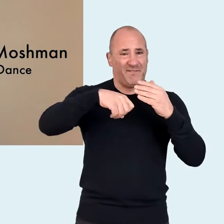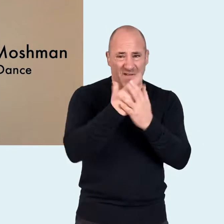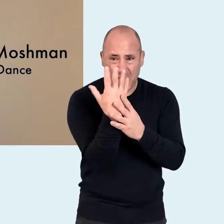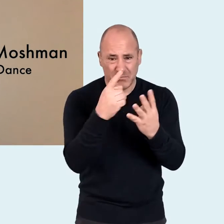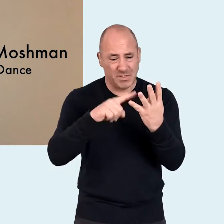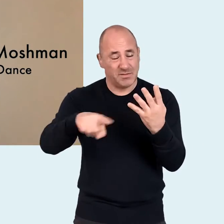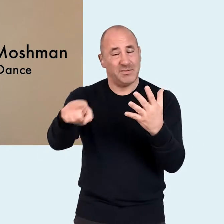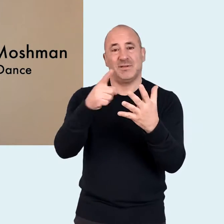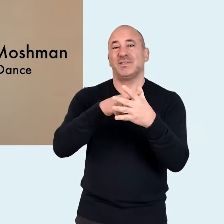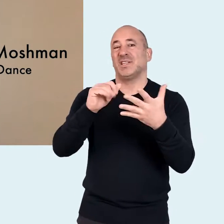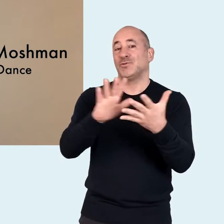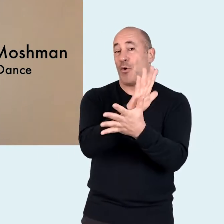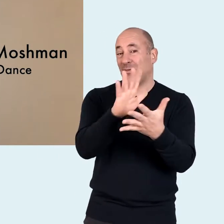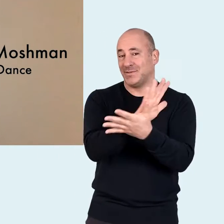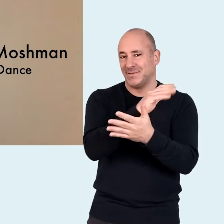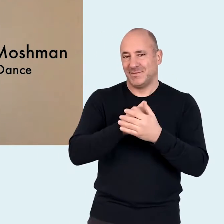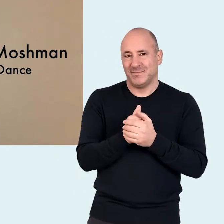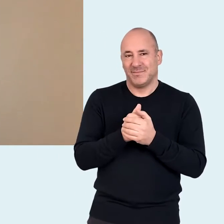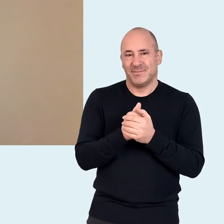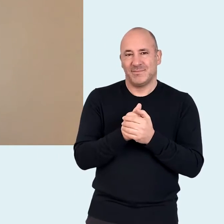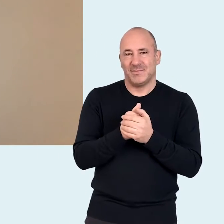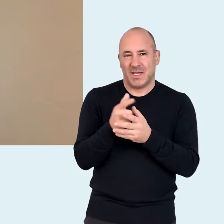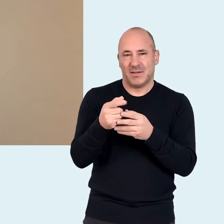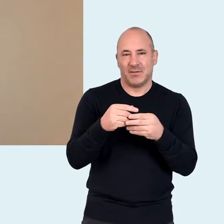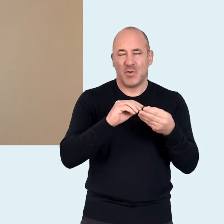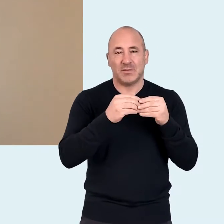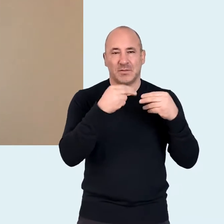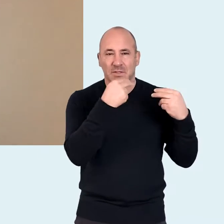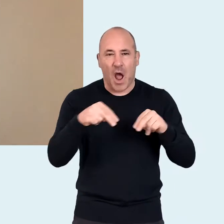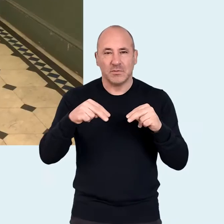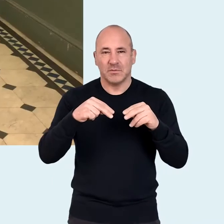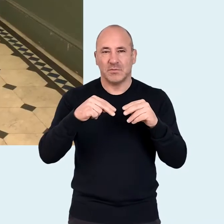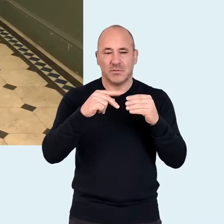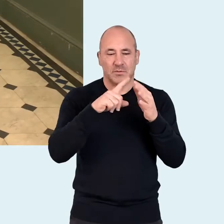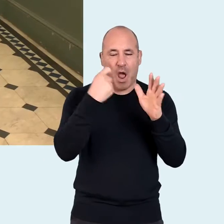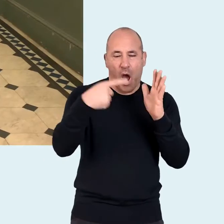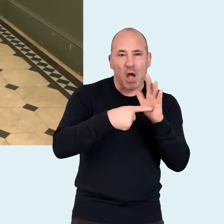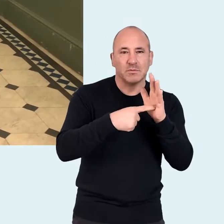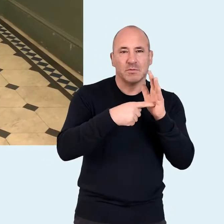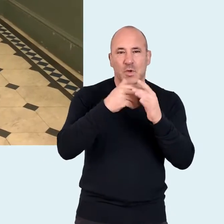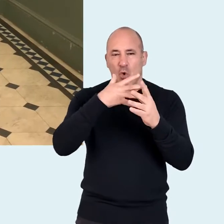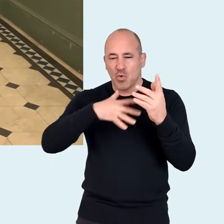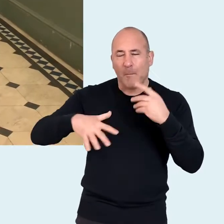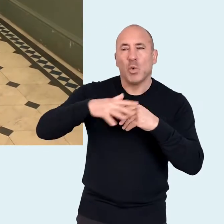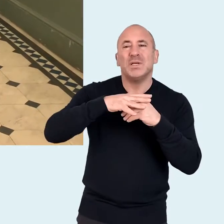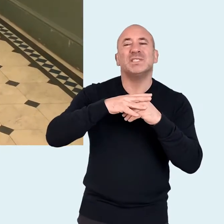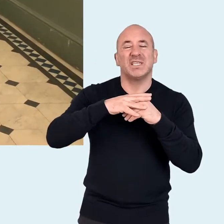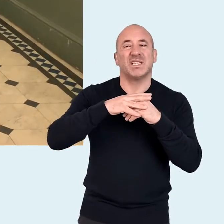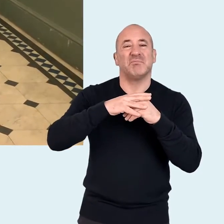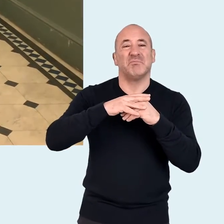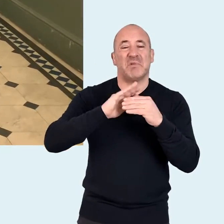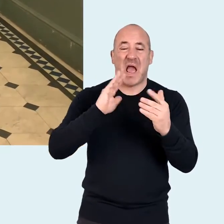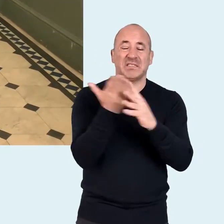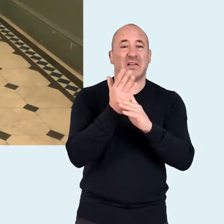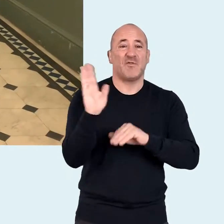progression, development and enjoyment. To make dance, art and community available to